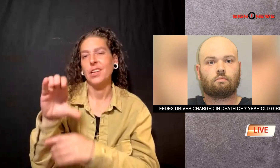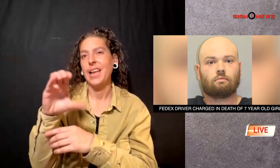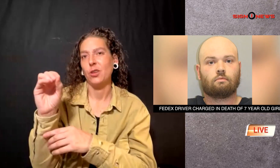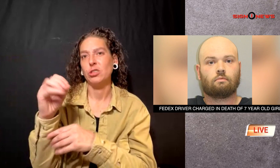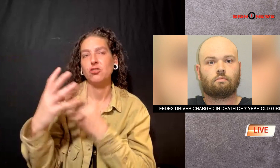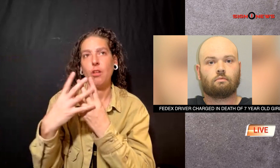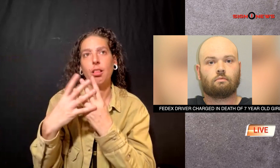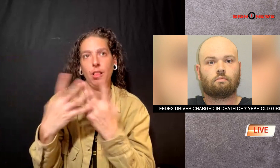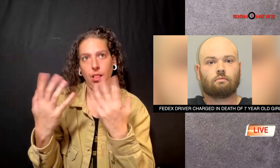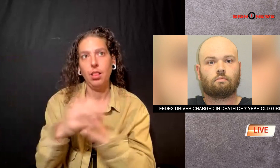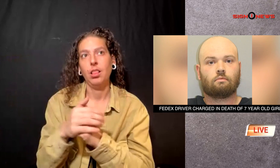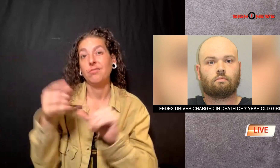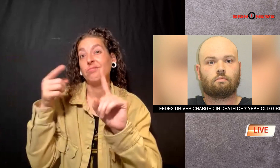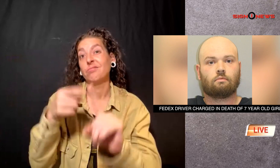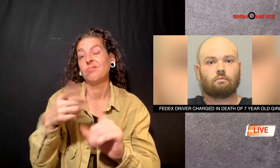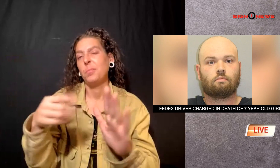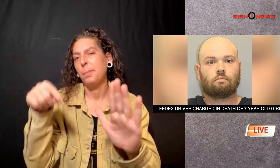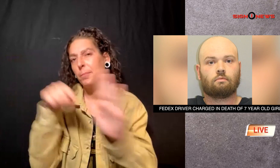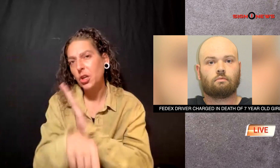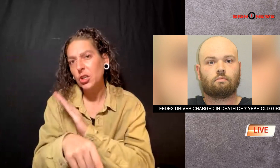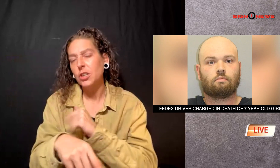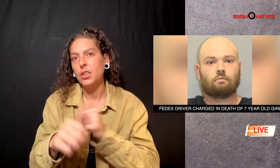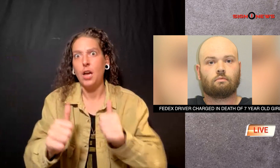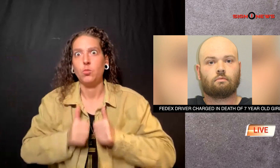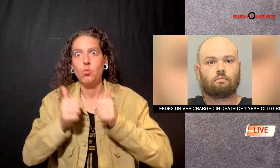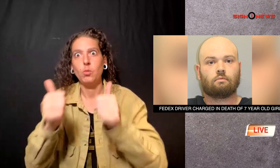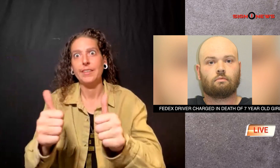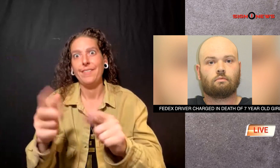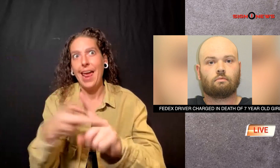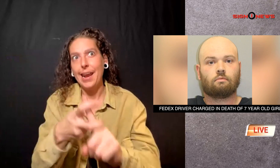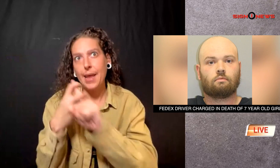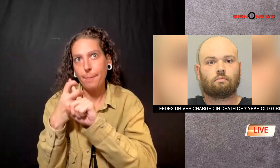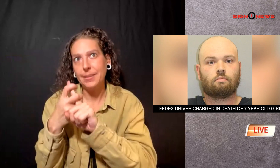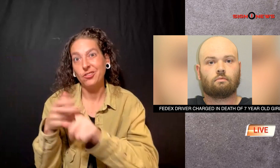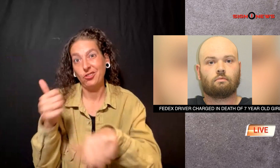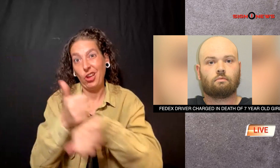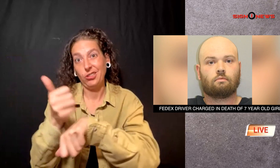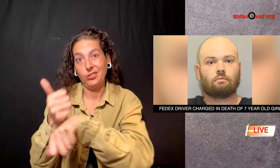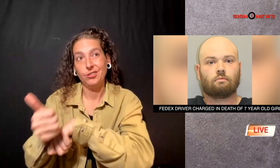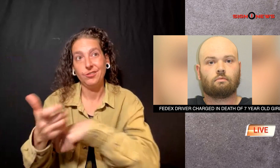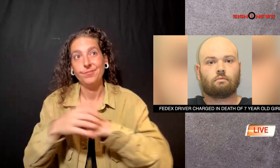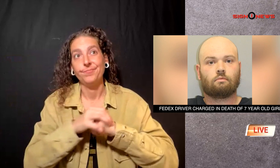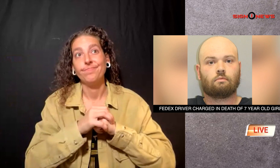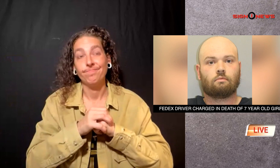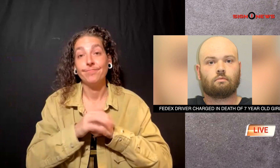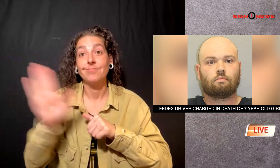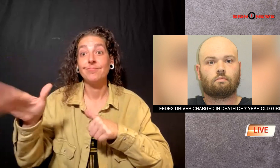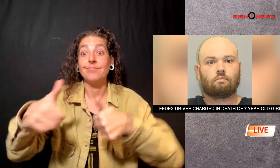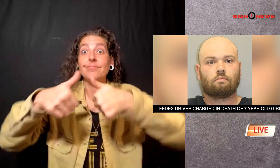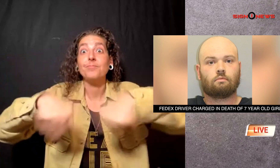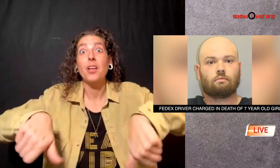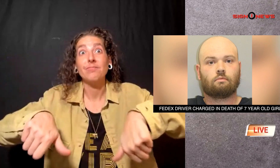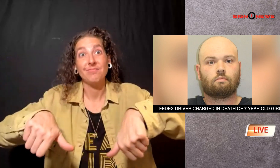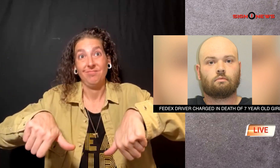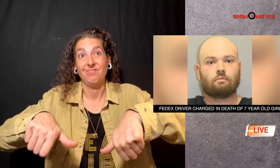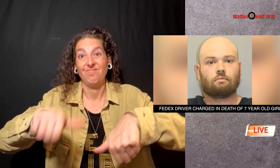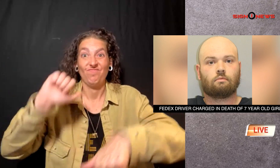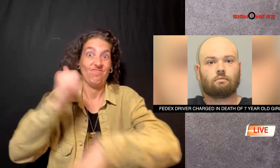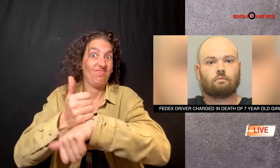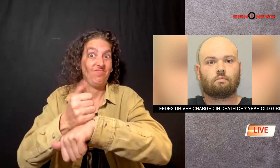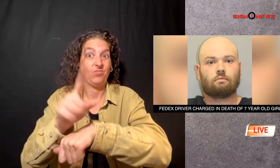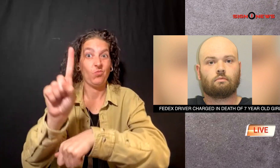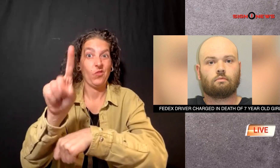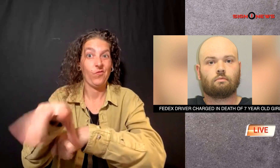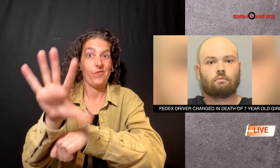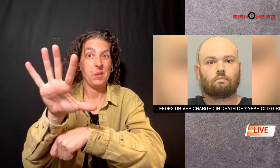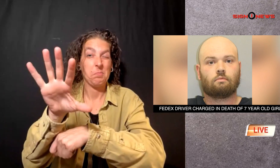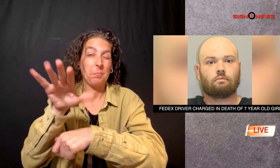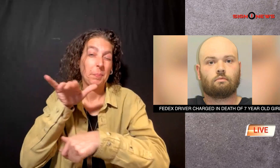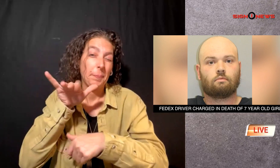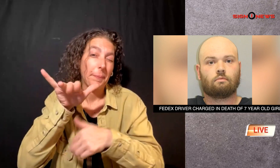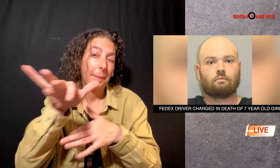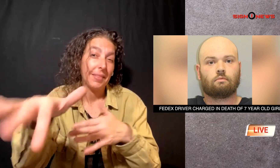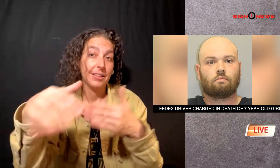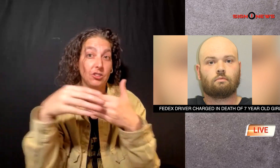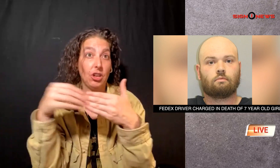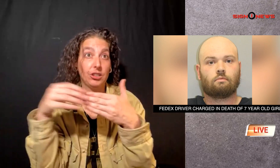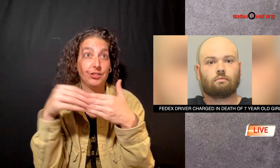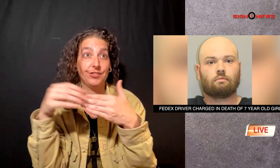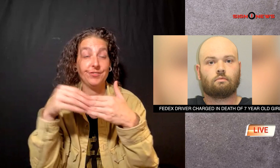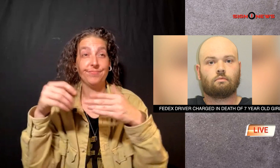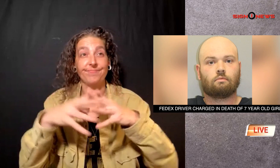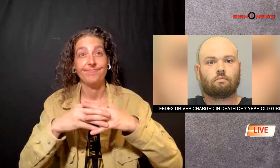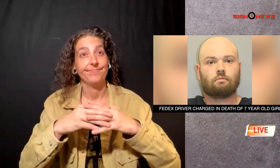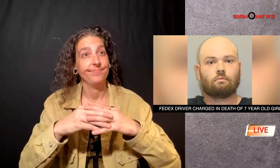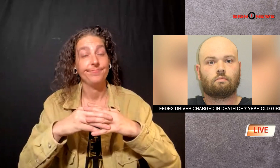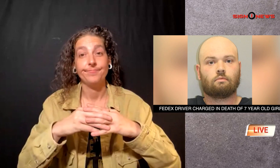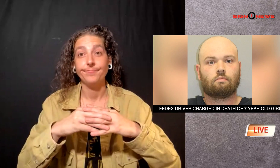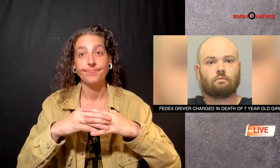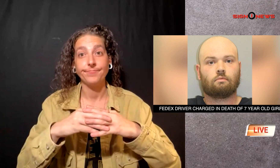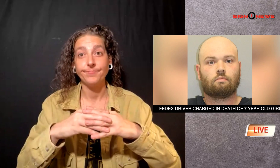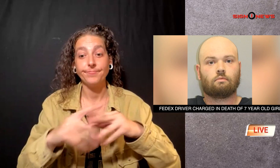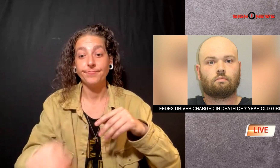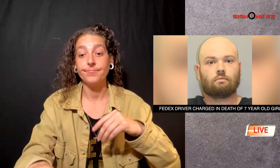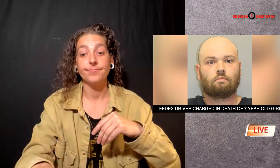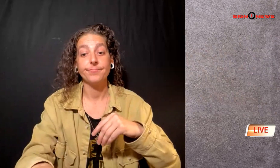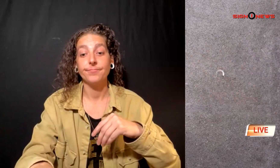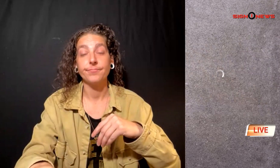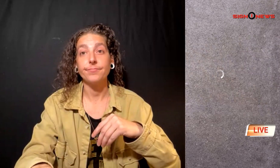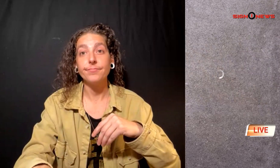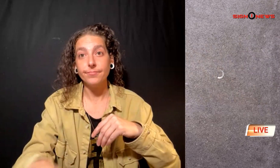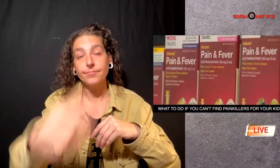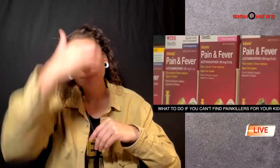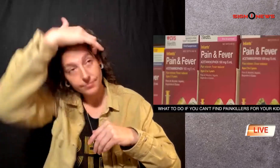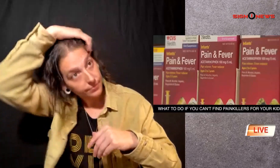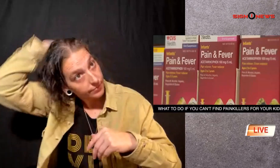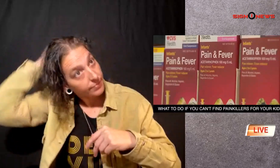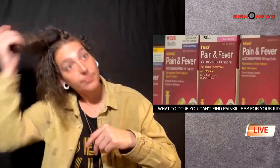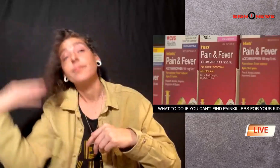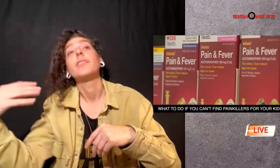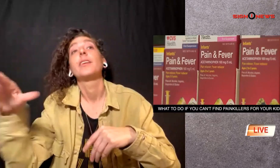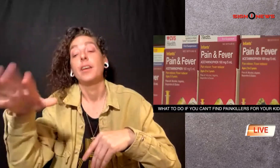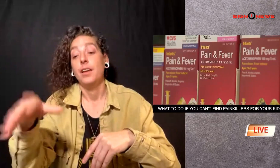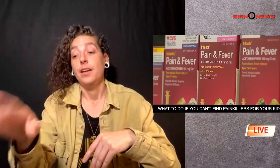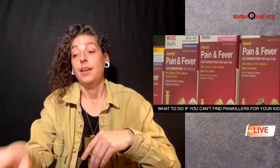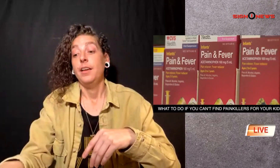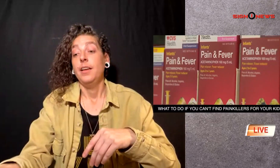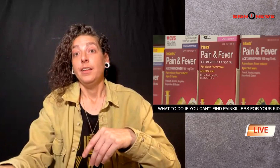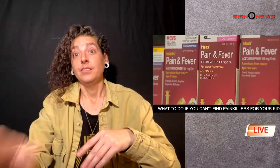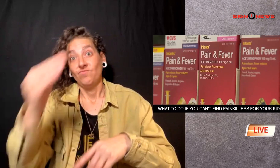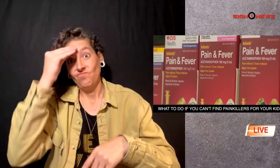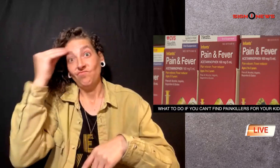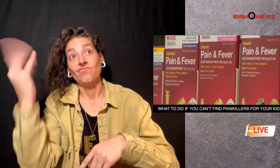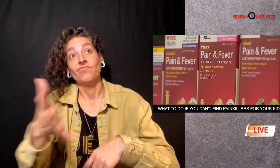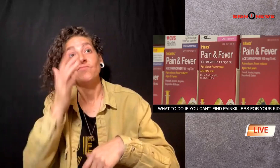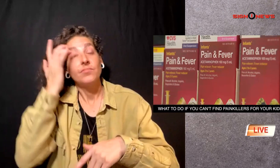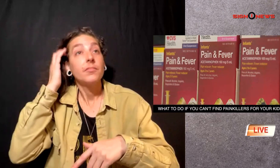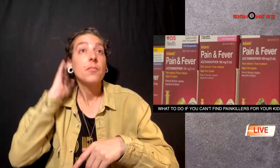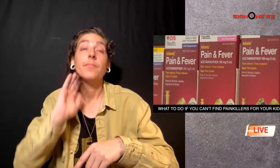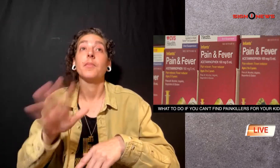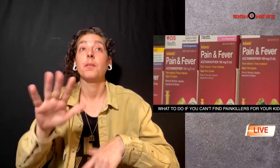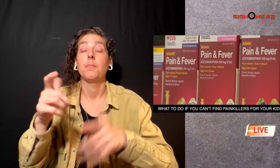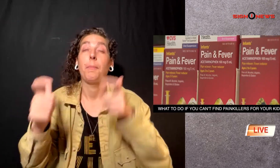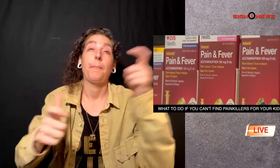jail on murder and aggravated kidnapping charges his bond was set at $1.5 million